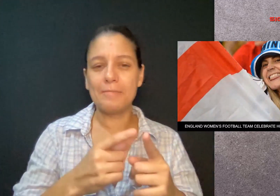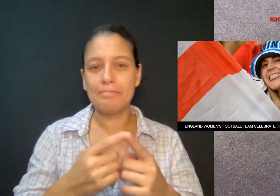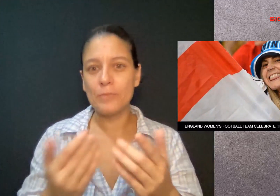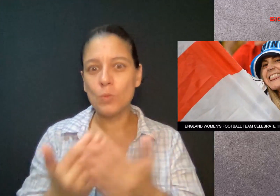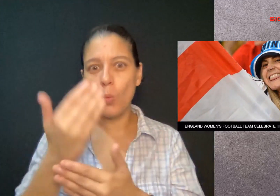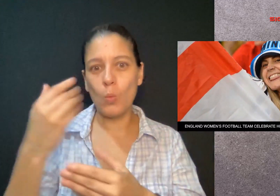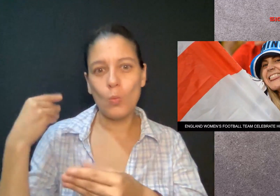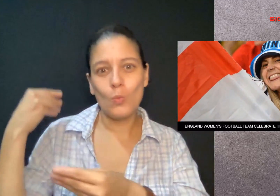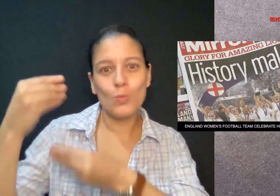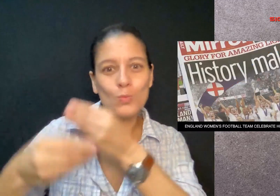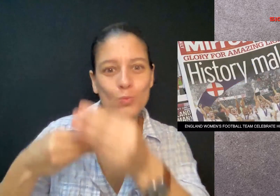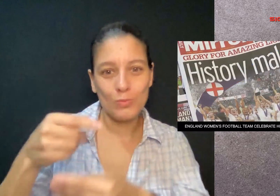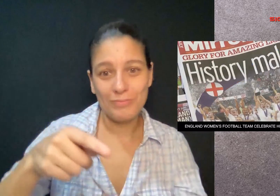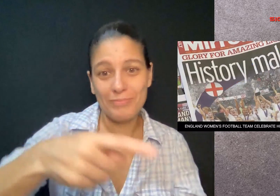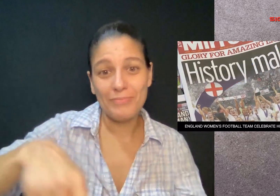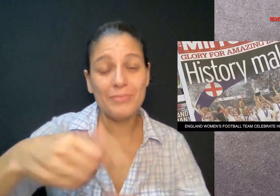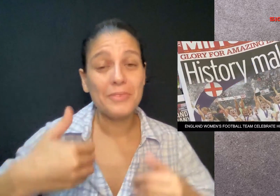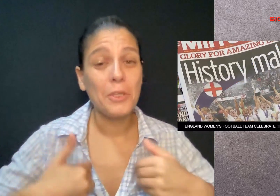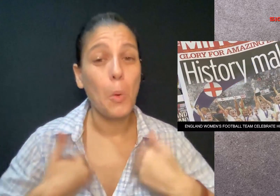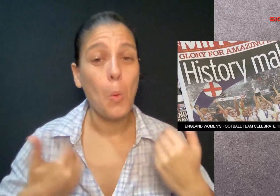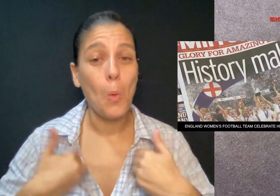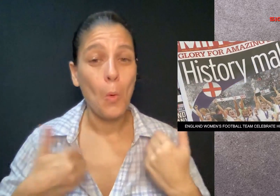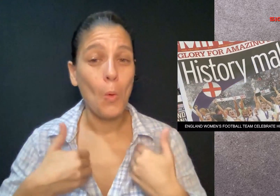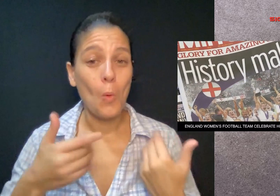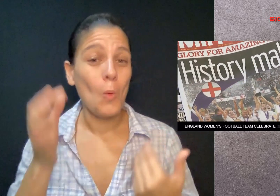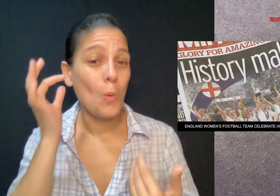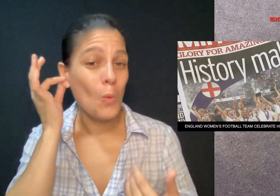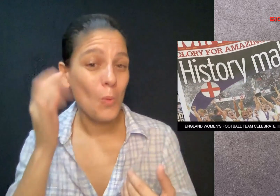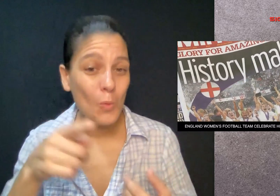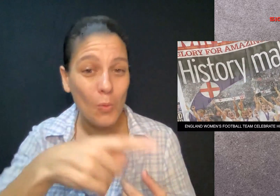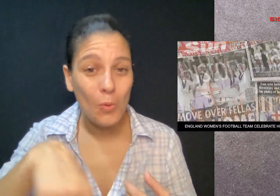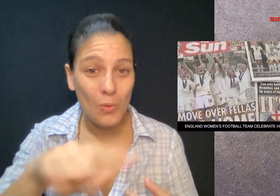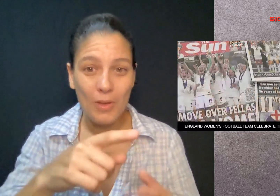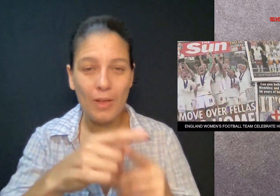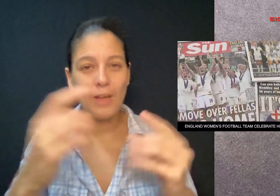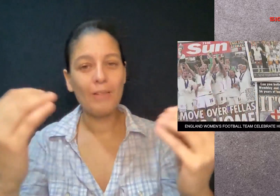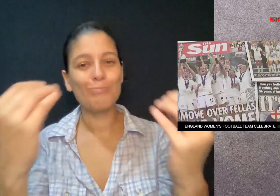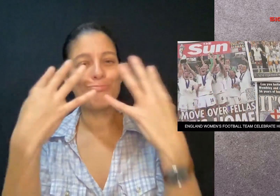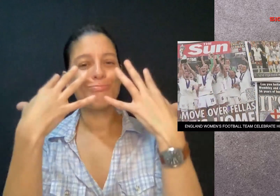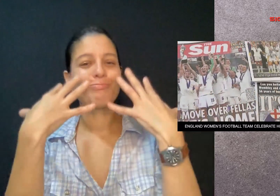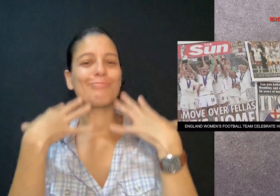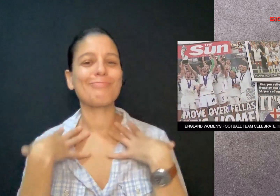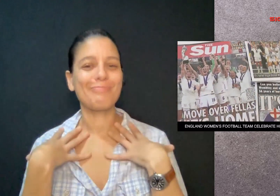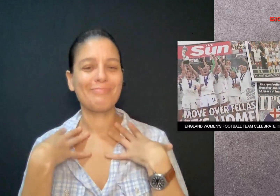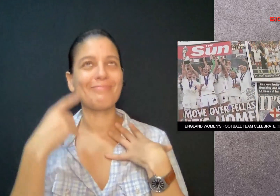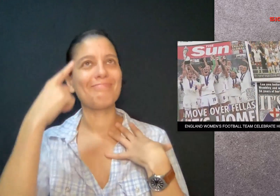the players hope that a new generation of young girls have been inspired by their historic